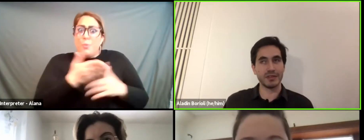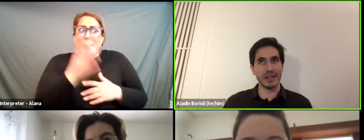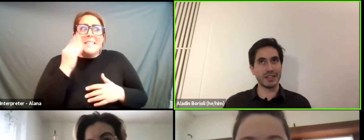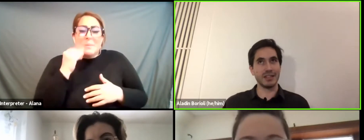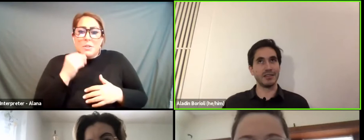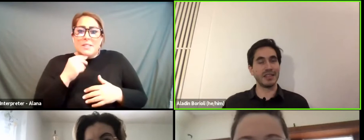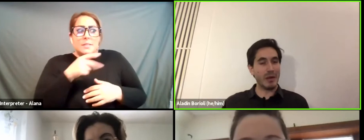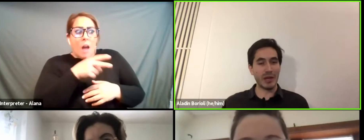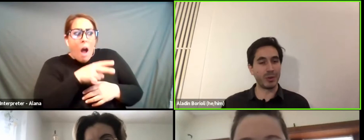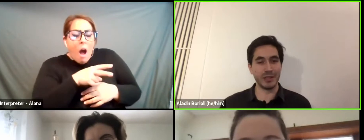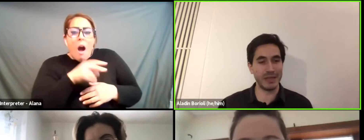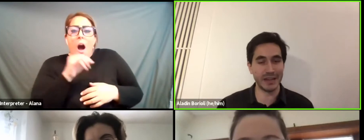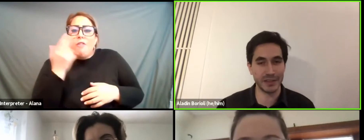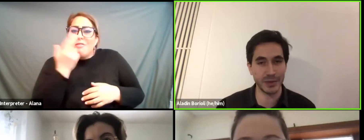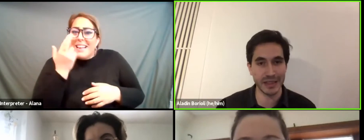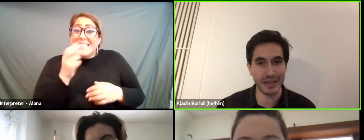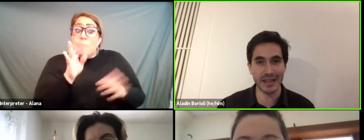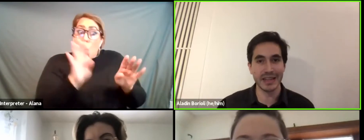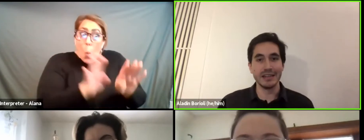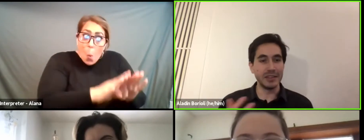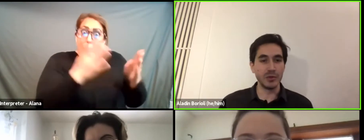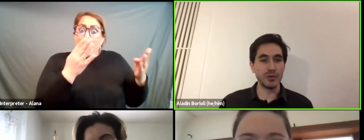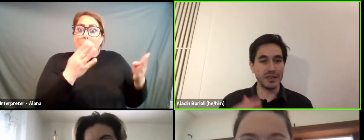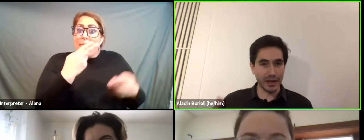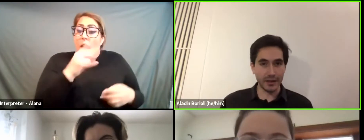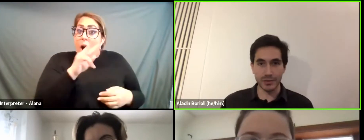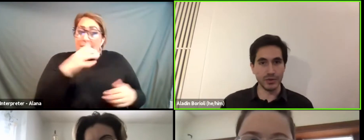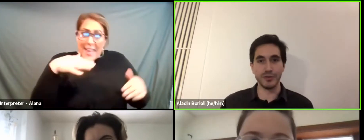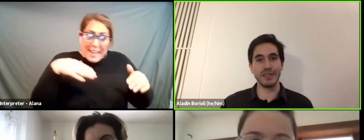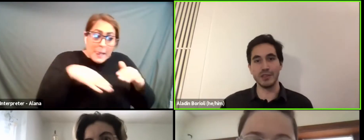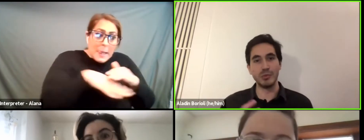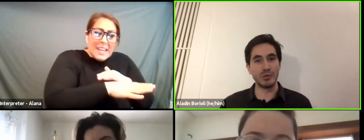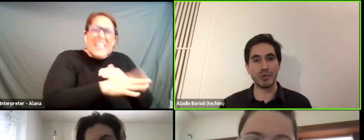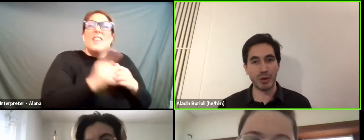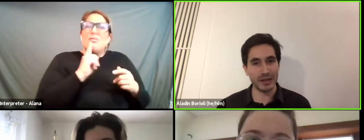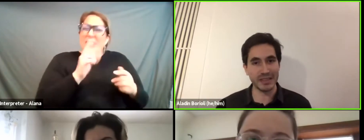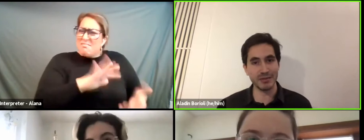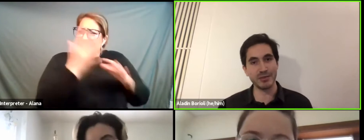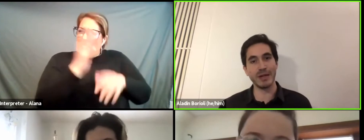actually simply opening a beehive creates. They do seal the roof, they do put propolis everywhere,